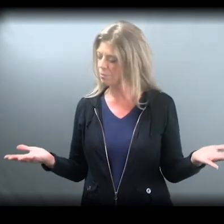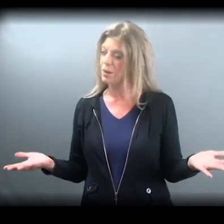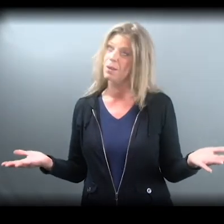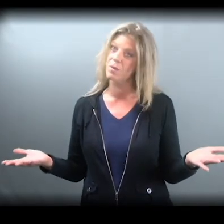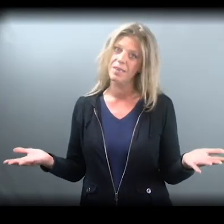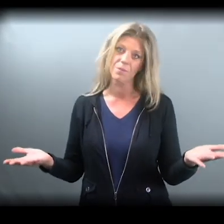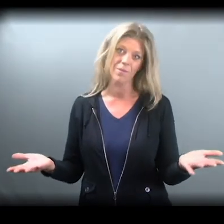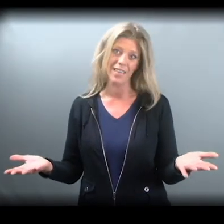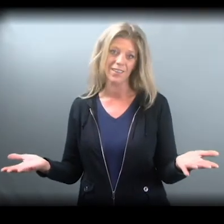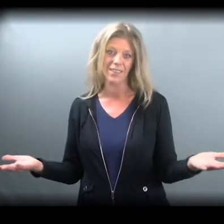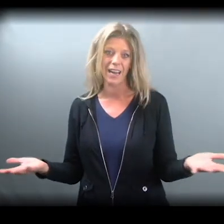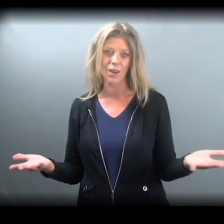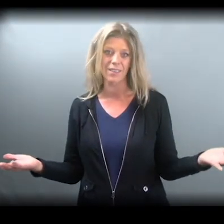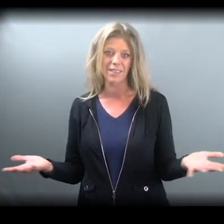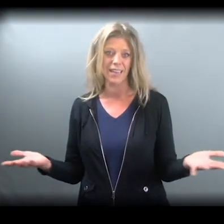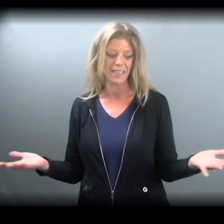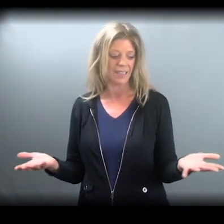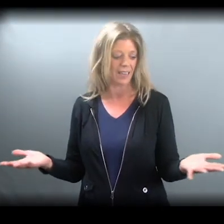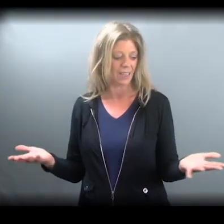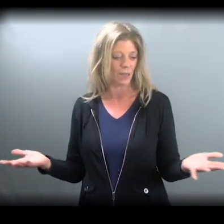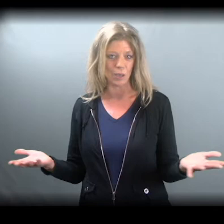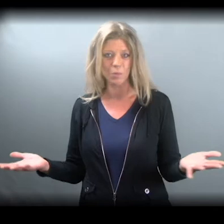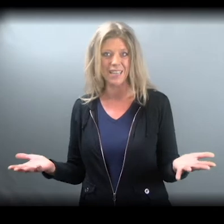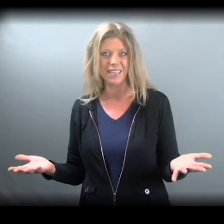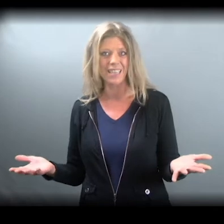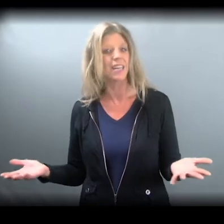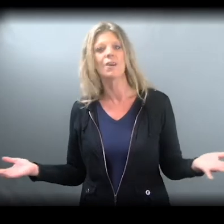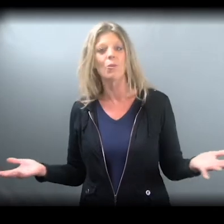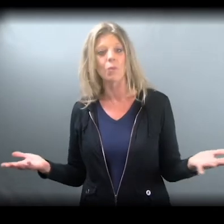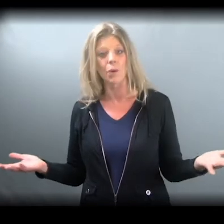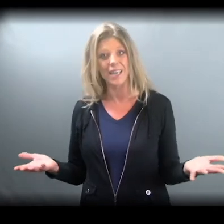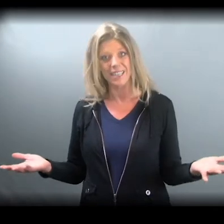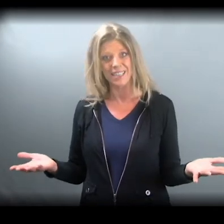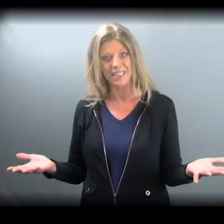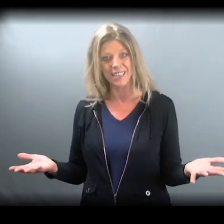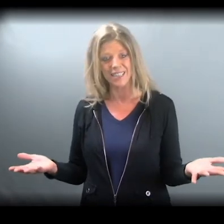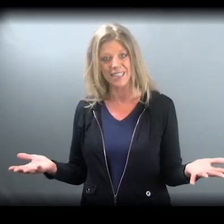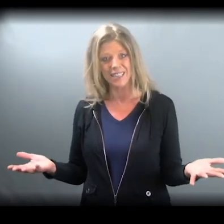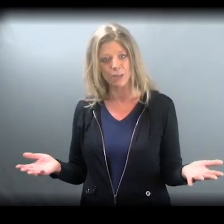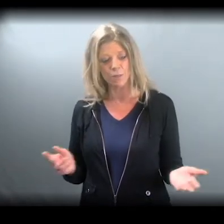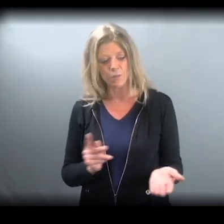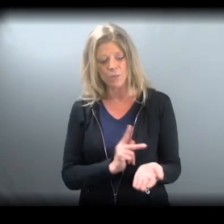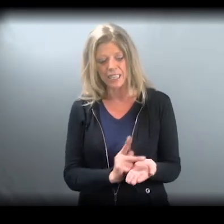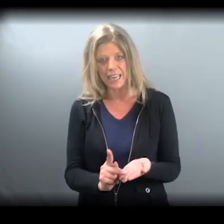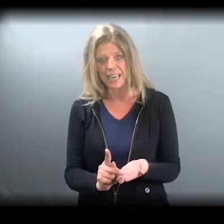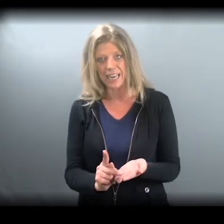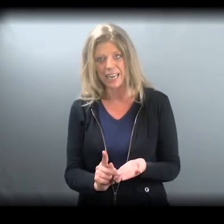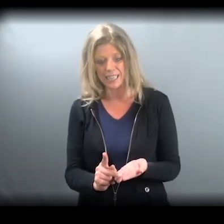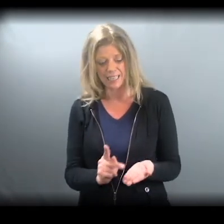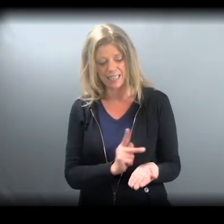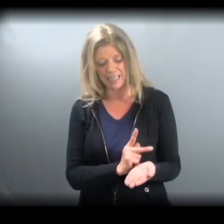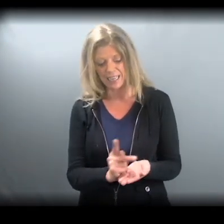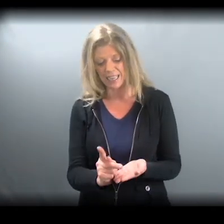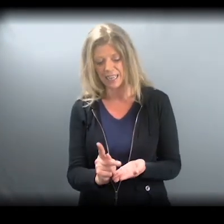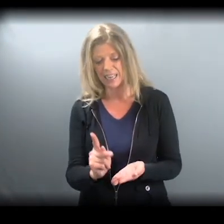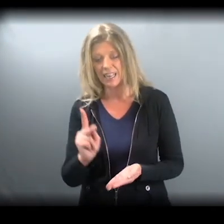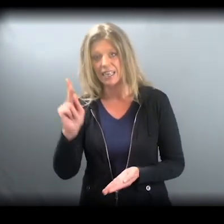Palms up, fingers out, side-to-side a little bit. WHAT KIND